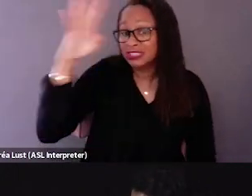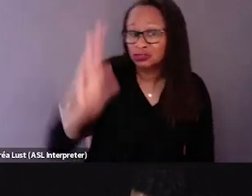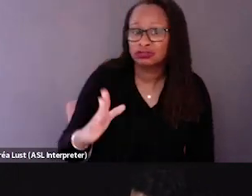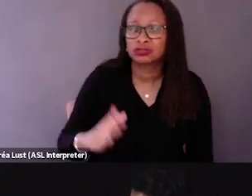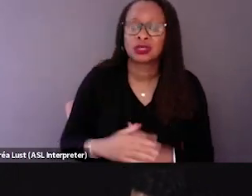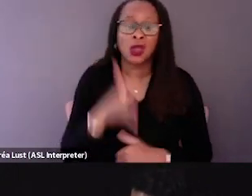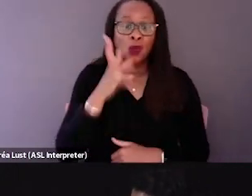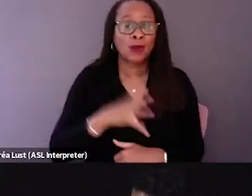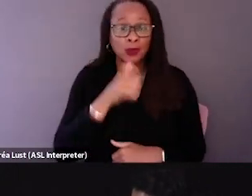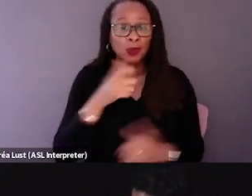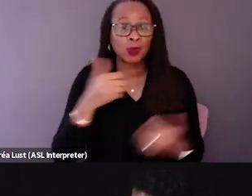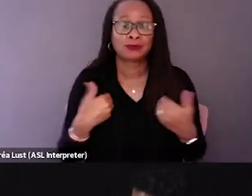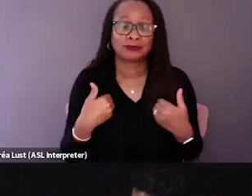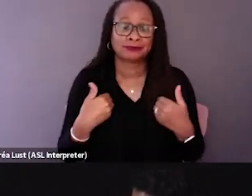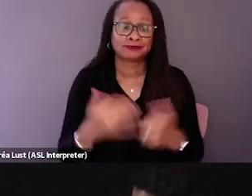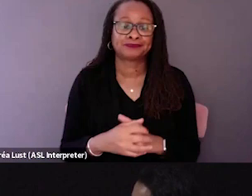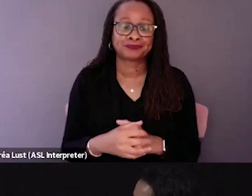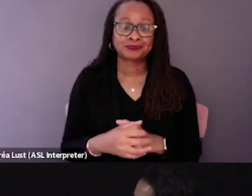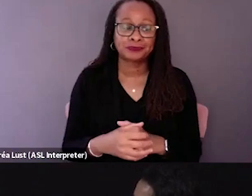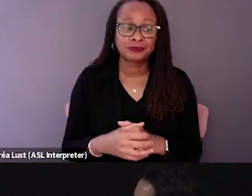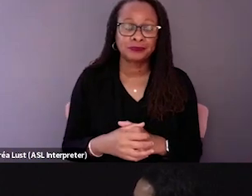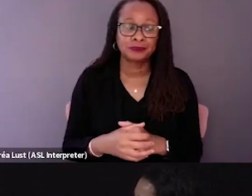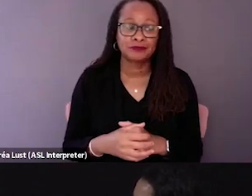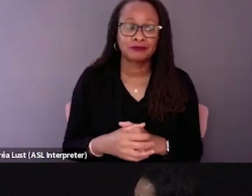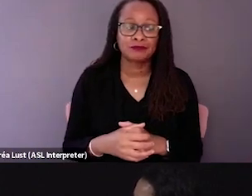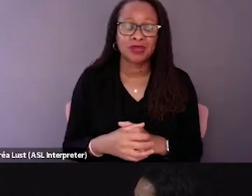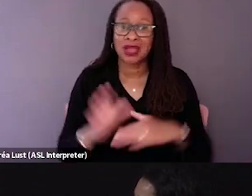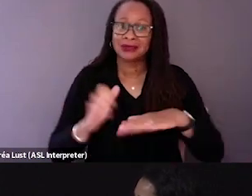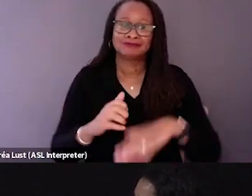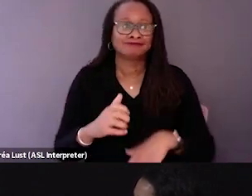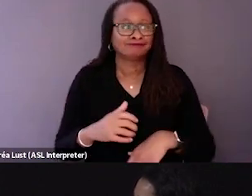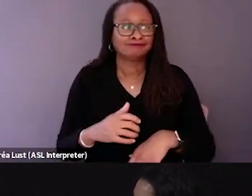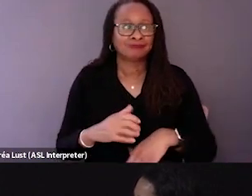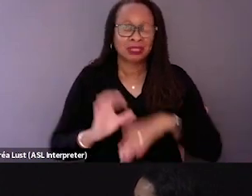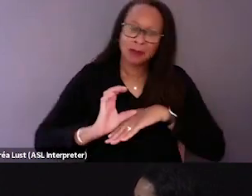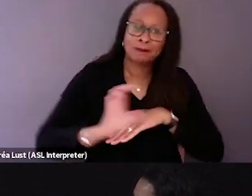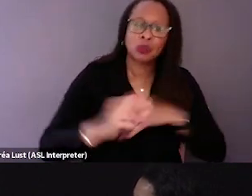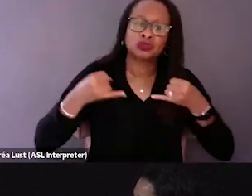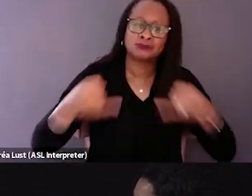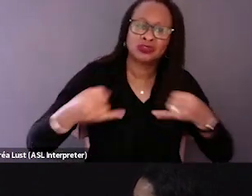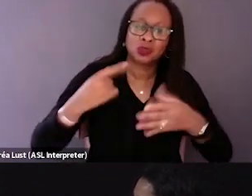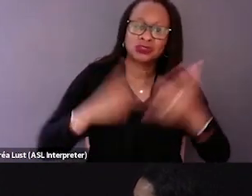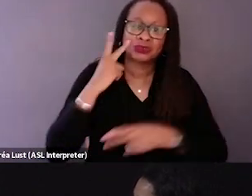women who had put female protagonists on the screen, who had sort of pushed the boundaries of what we had seen before on TV